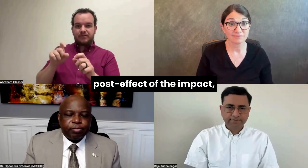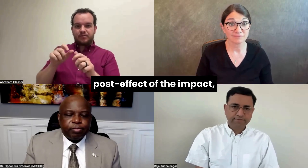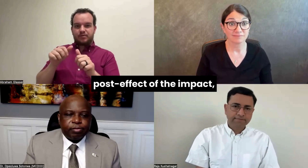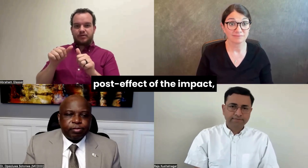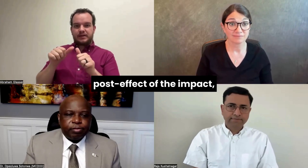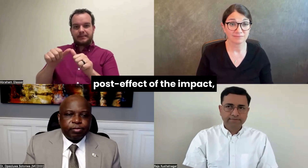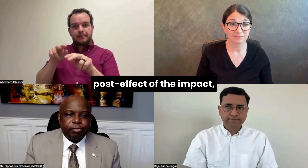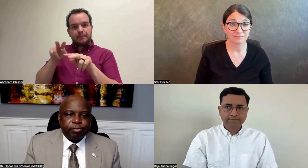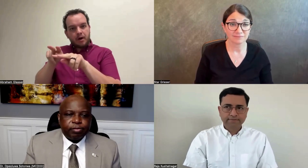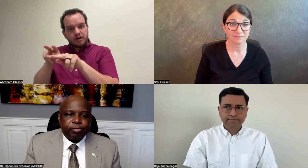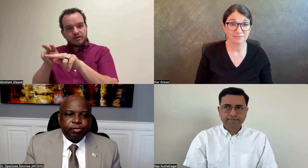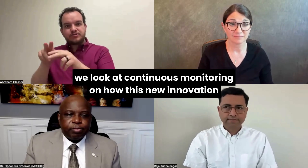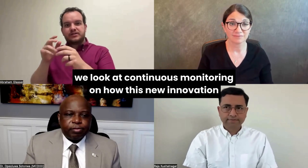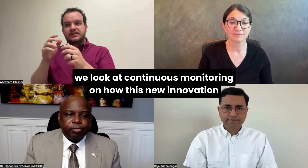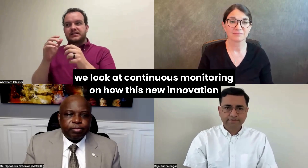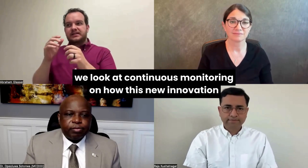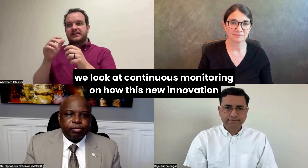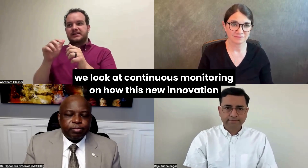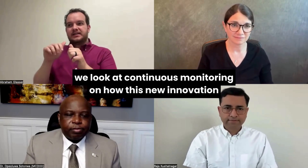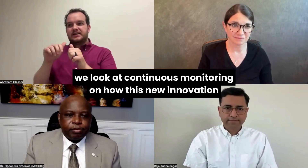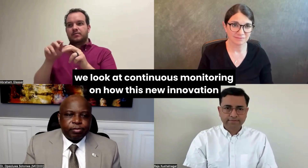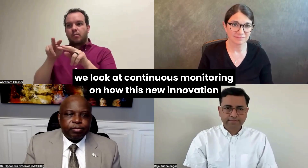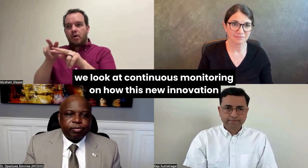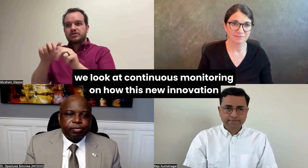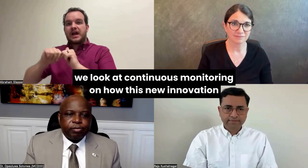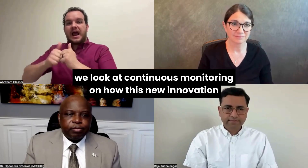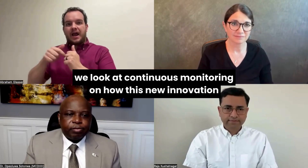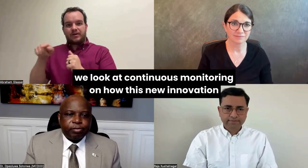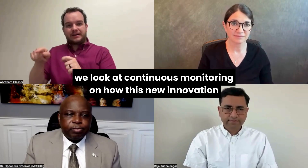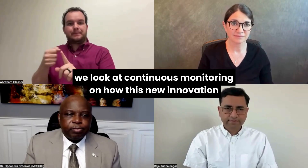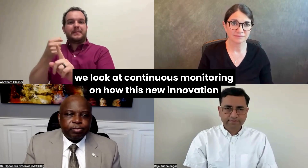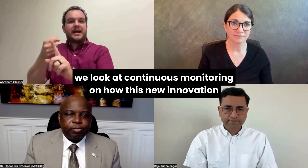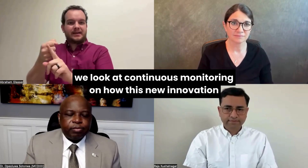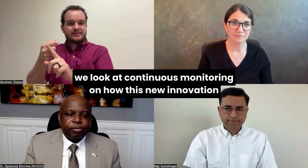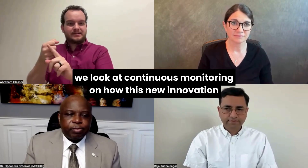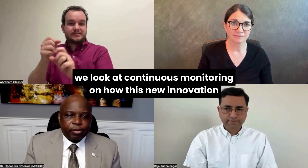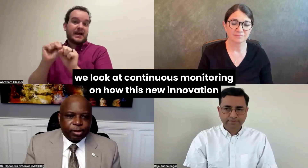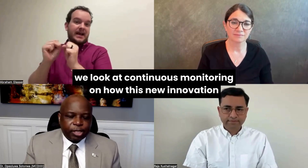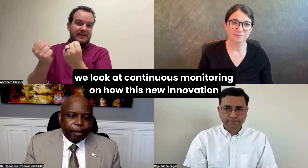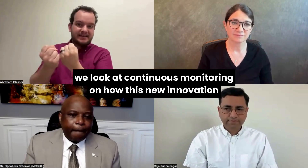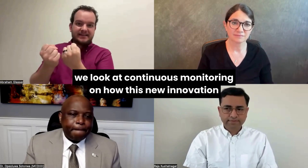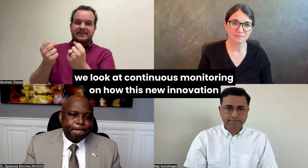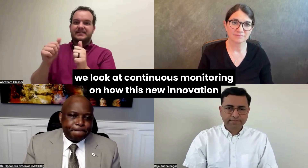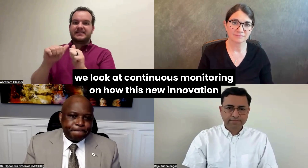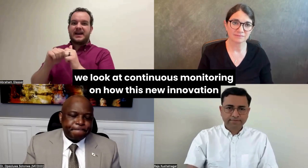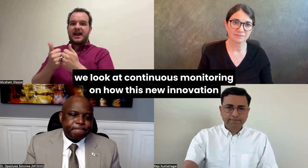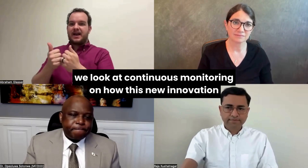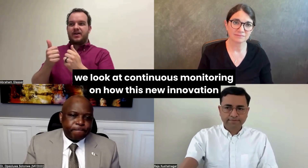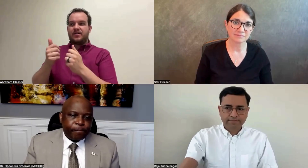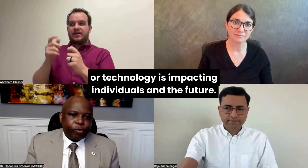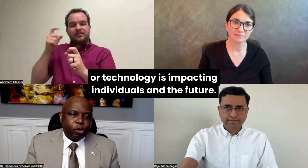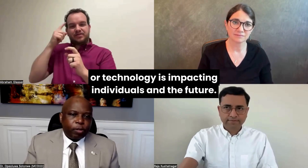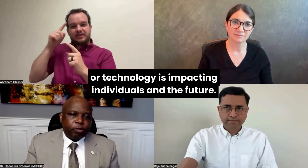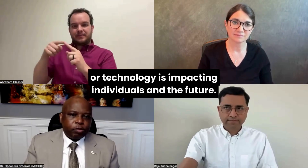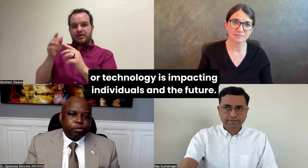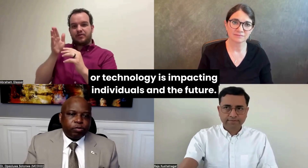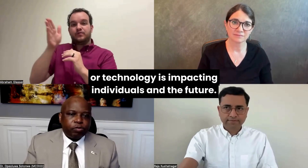we look at continuous monitoring on how this new innovation or technology is impacting individuals and the future.